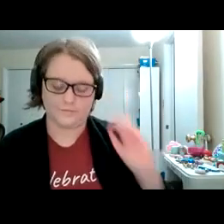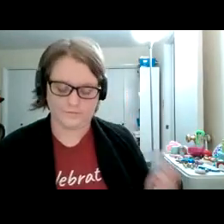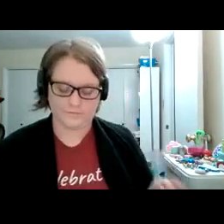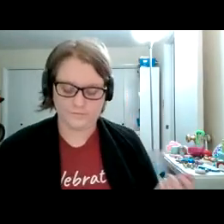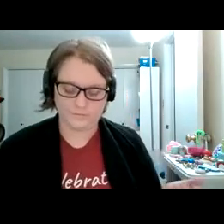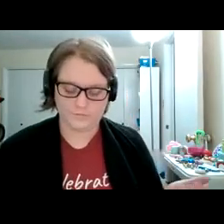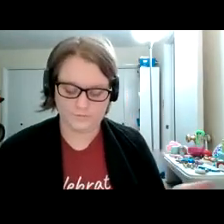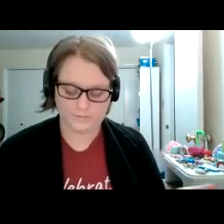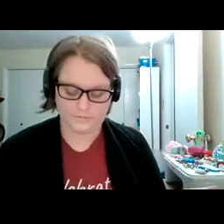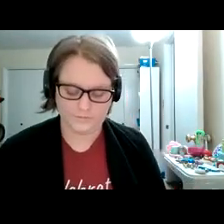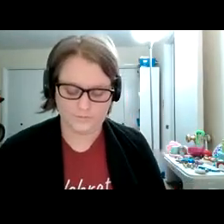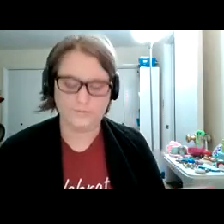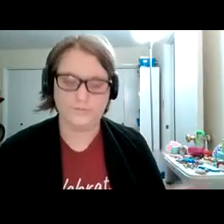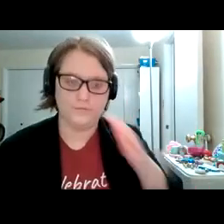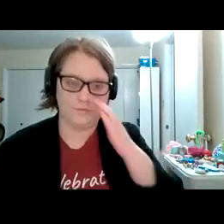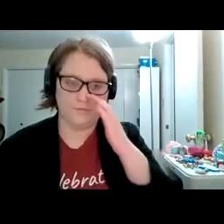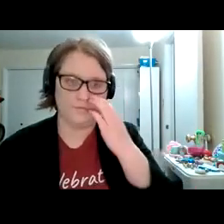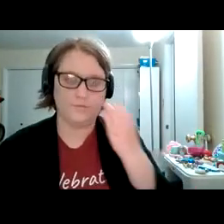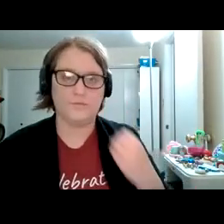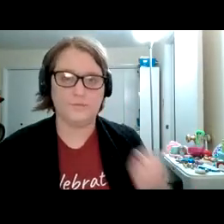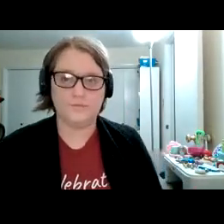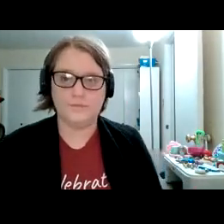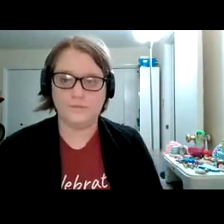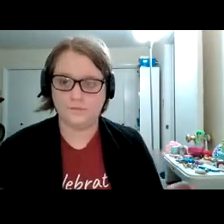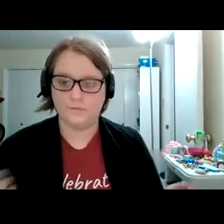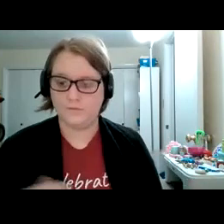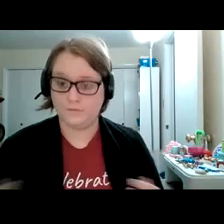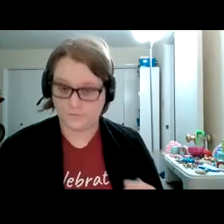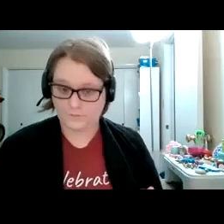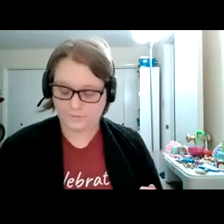Prior to the pandemic a lot of my advocacy was focused in person.